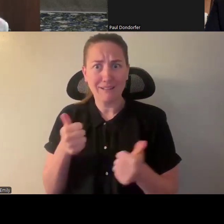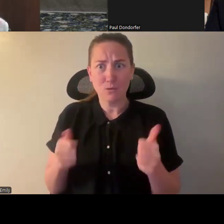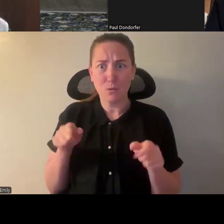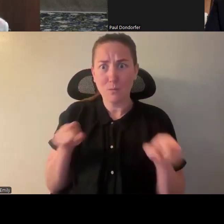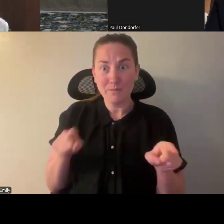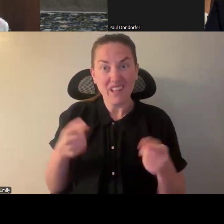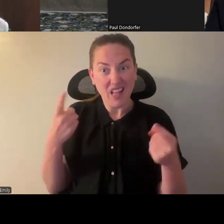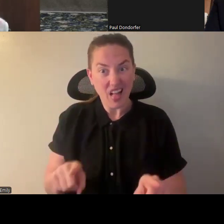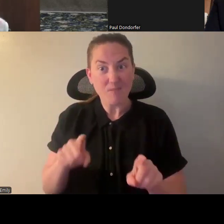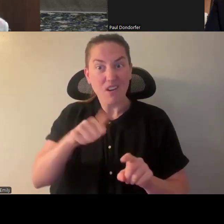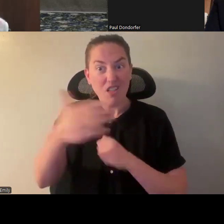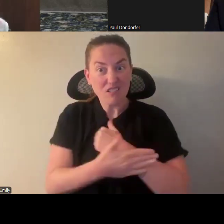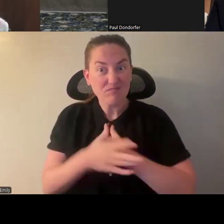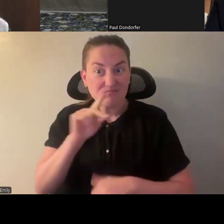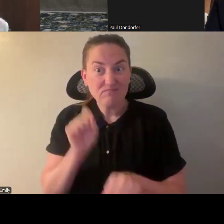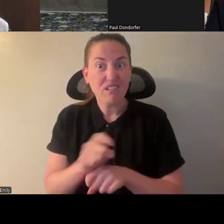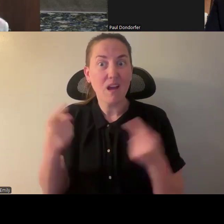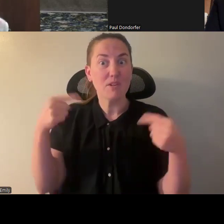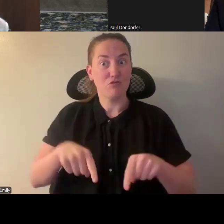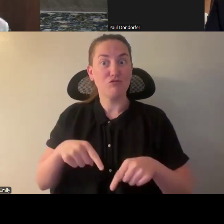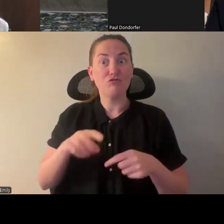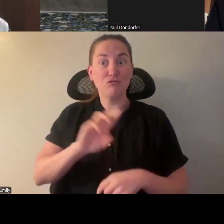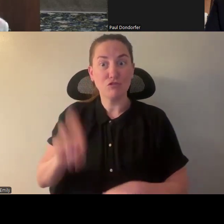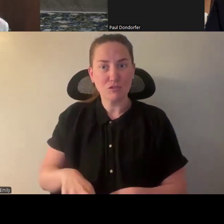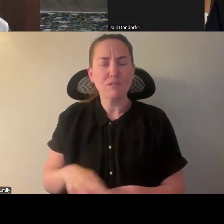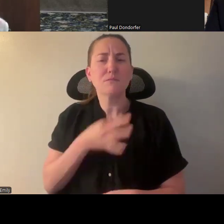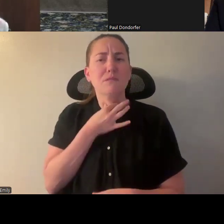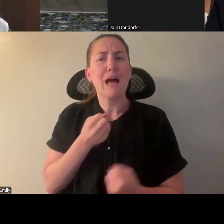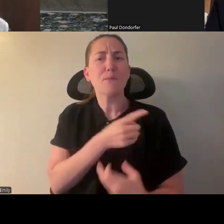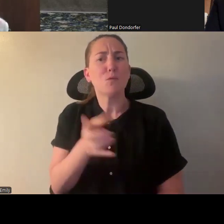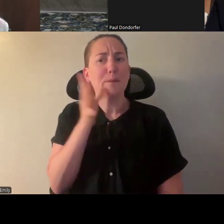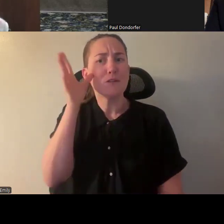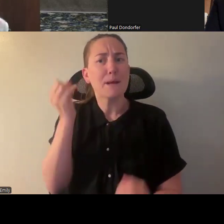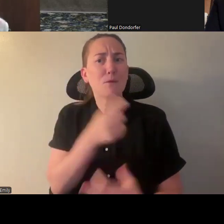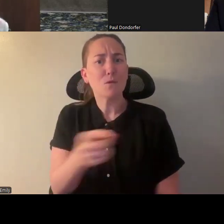but right here in our own community Let me ask you how many of you are parents Probably some of you